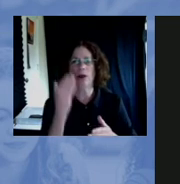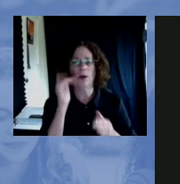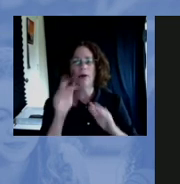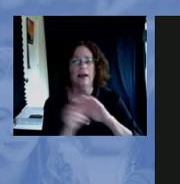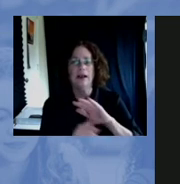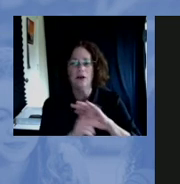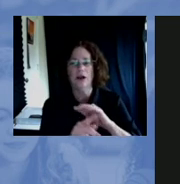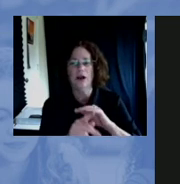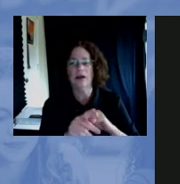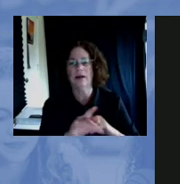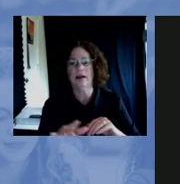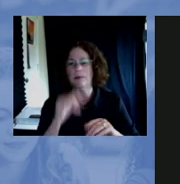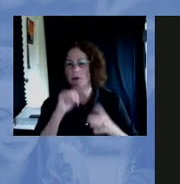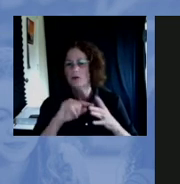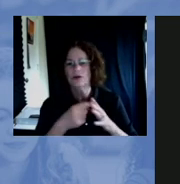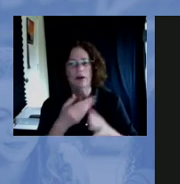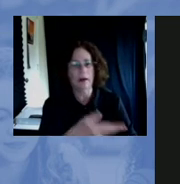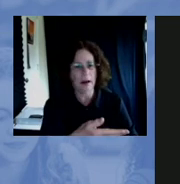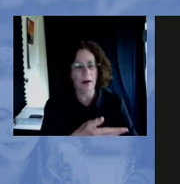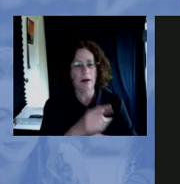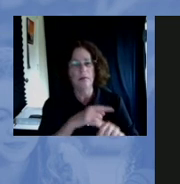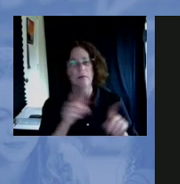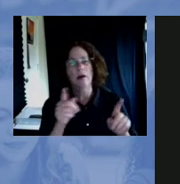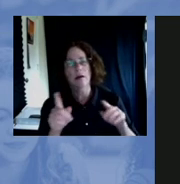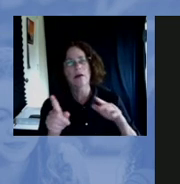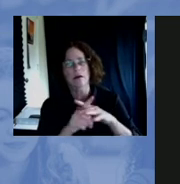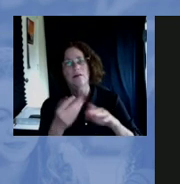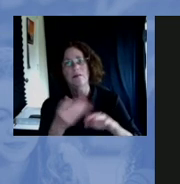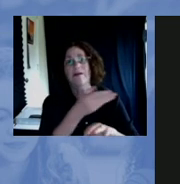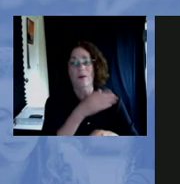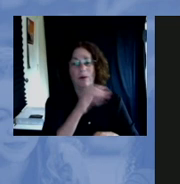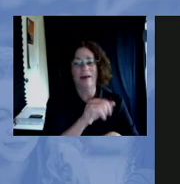THAT THEY ARE OFTEN EMERGE WELL BEFORE THAT. >> SURE.